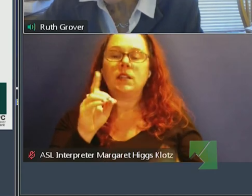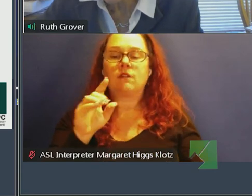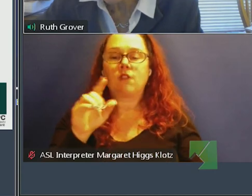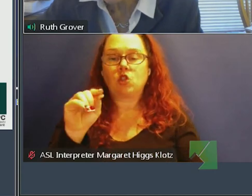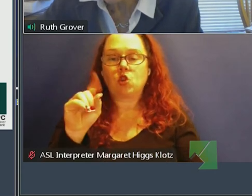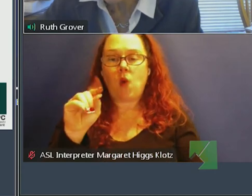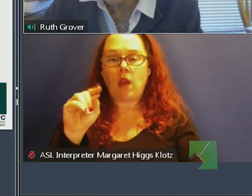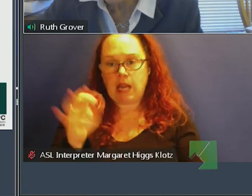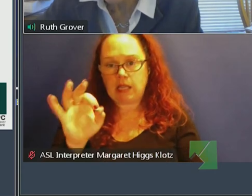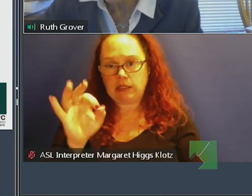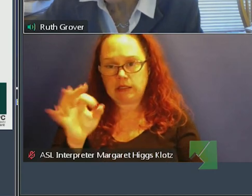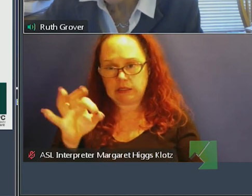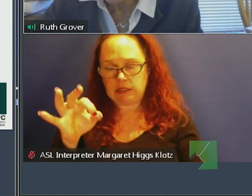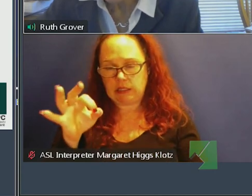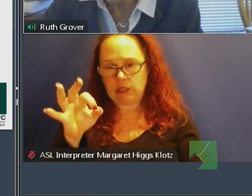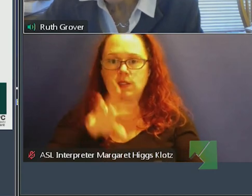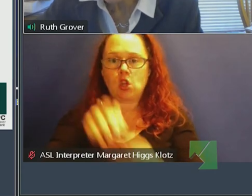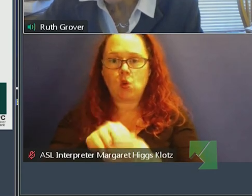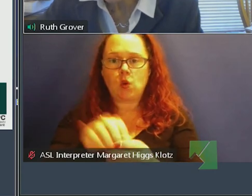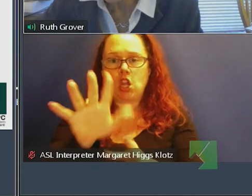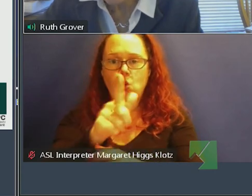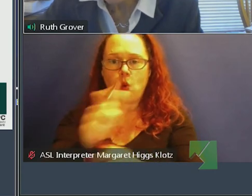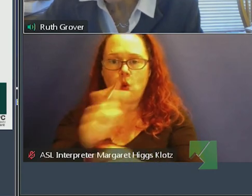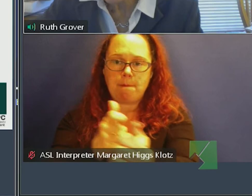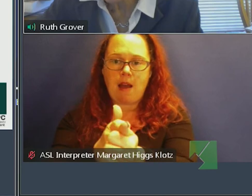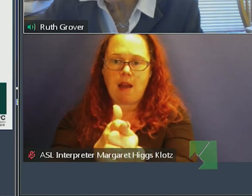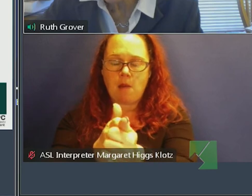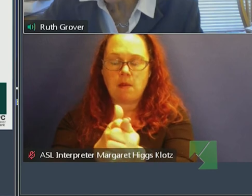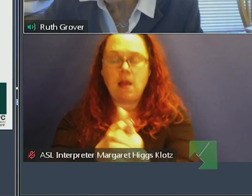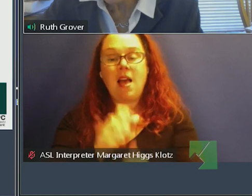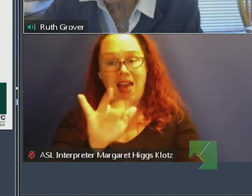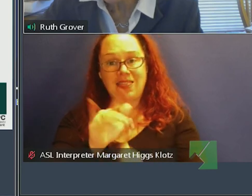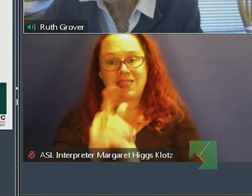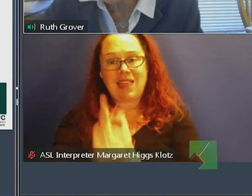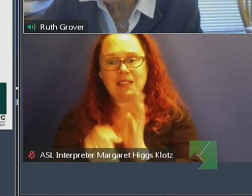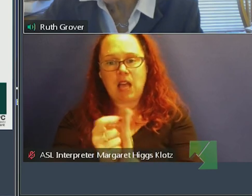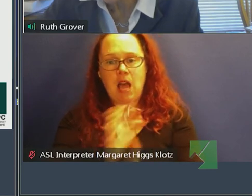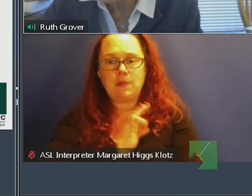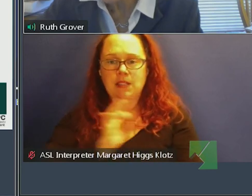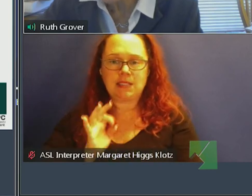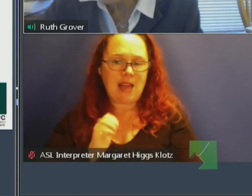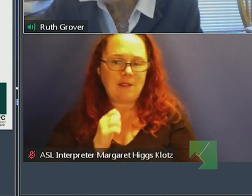which is included in your backup where staff stated that the application does not conform with the land use